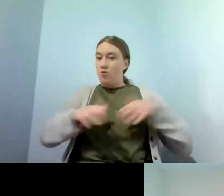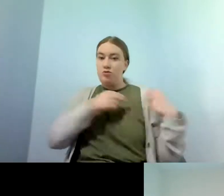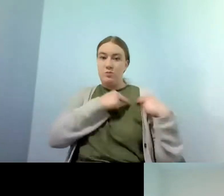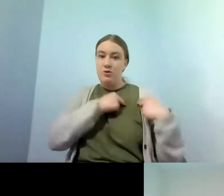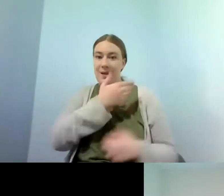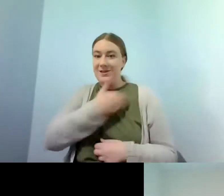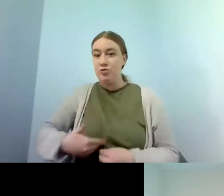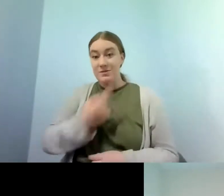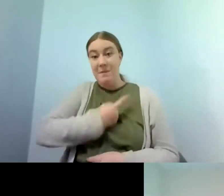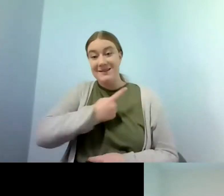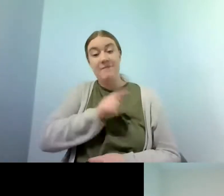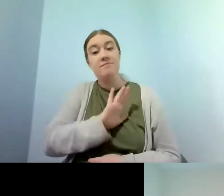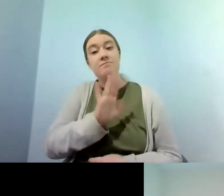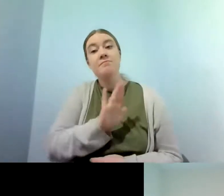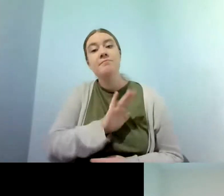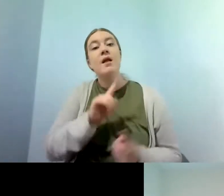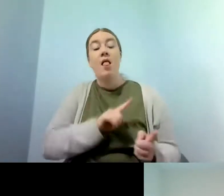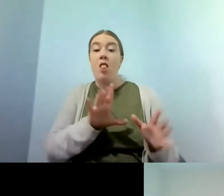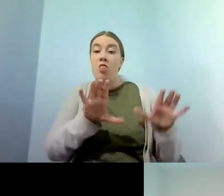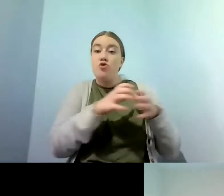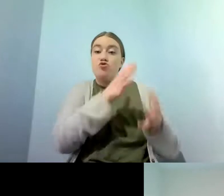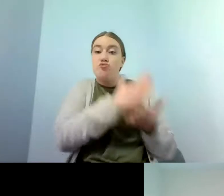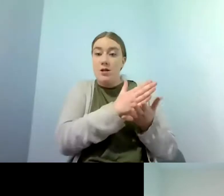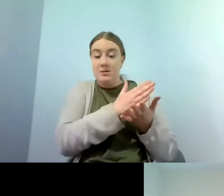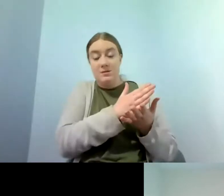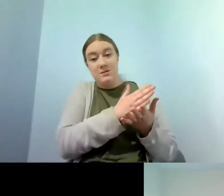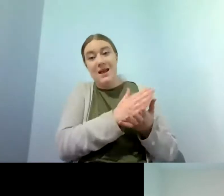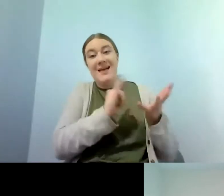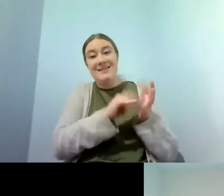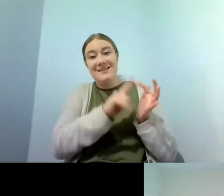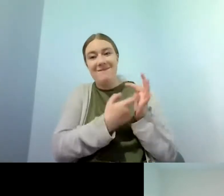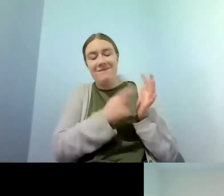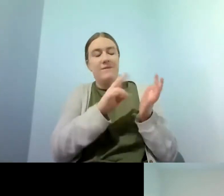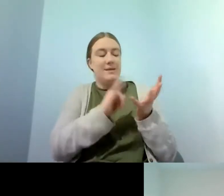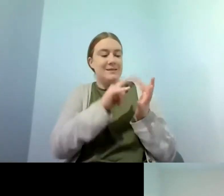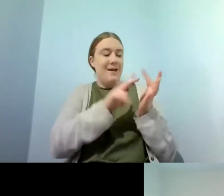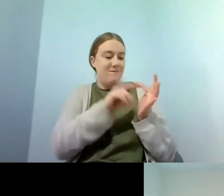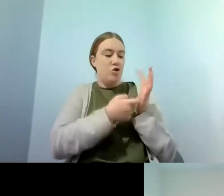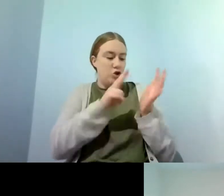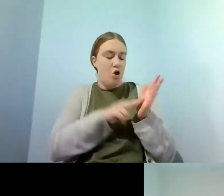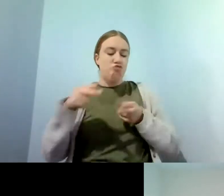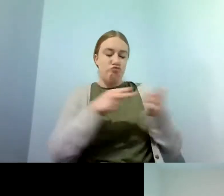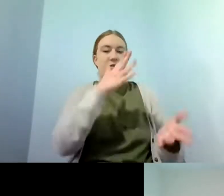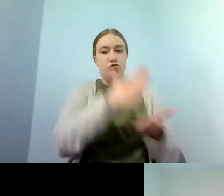by um the trust that i work for the severn rivers trust um or depending on what volunteer role